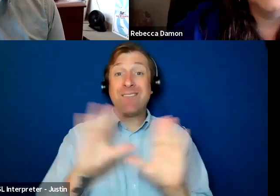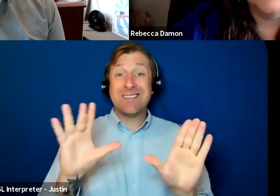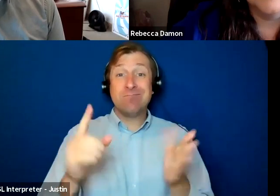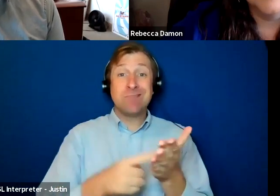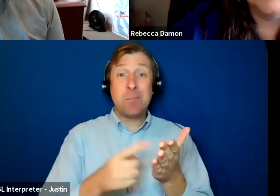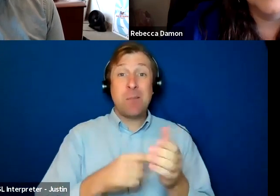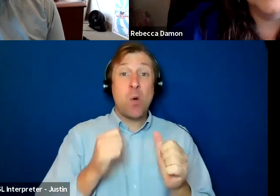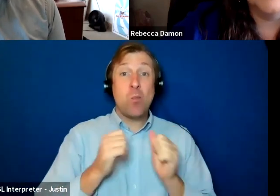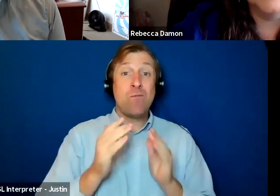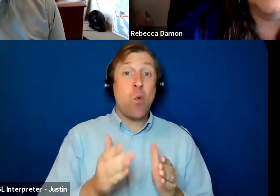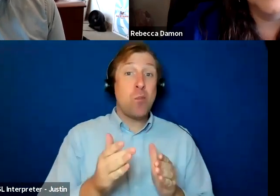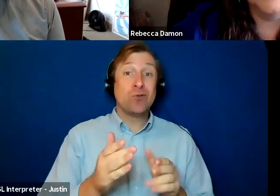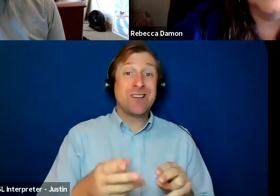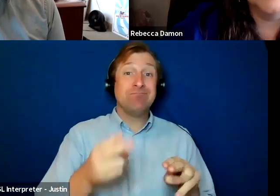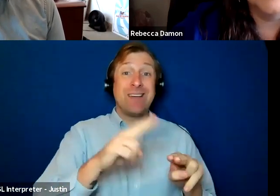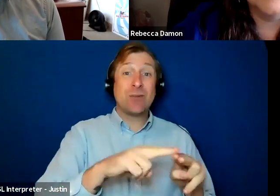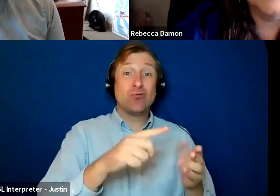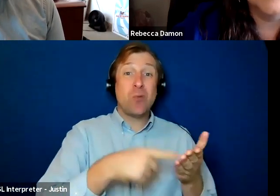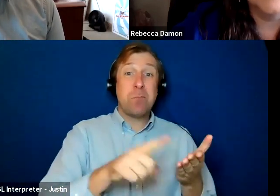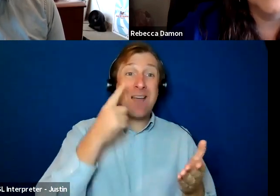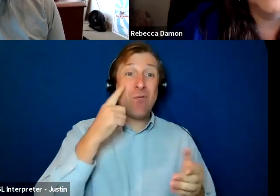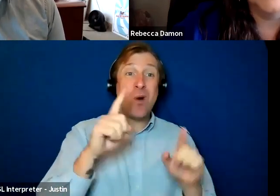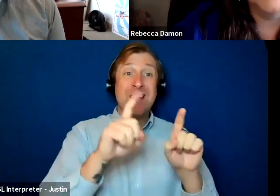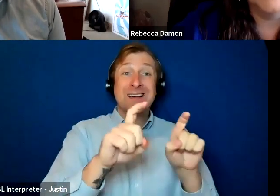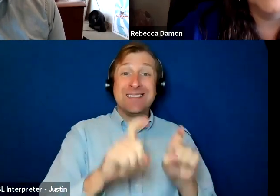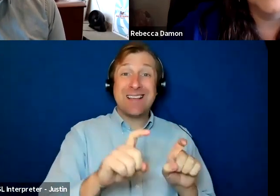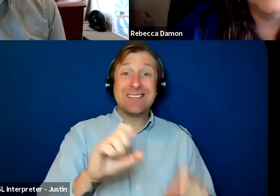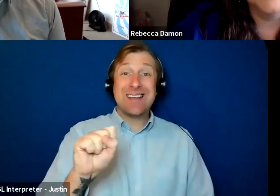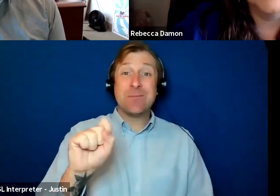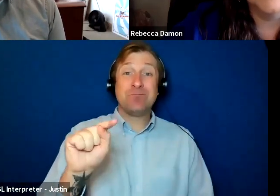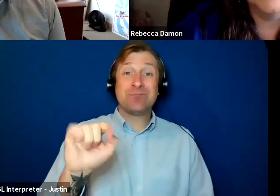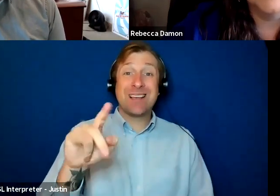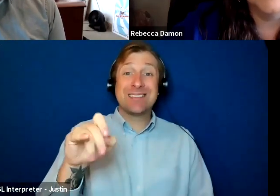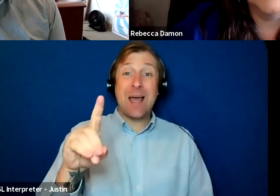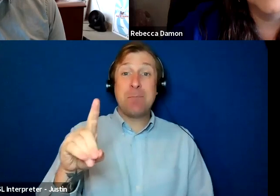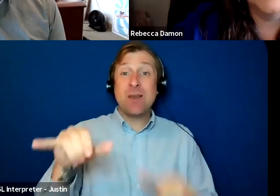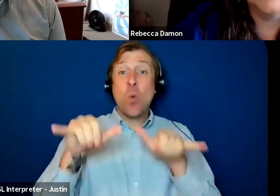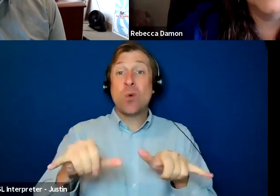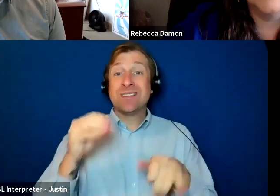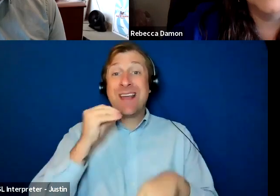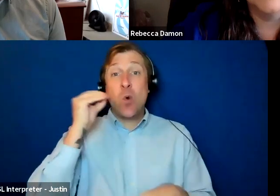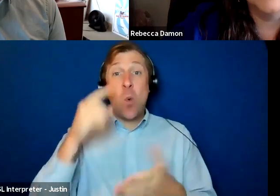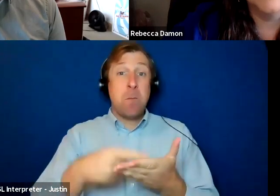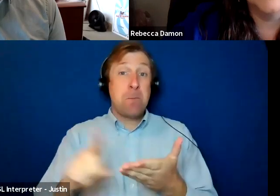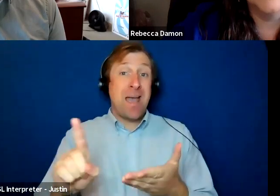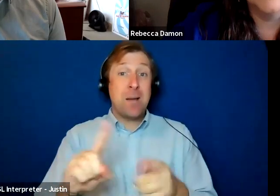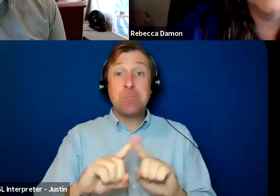get additional compensation because of testing stipends or because of quarantine pay. But the fact of the matter is the producers are spending